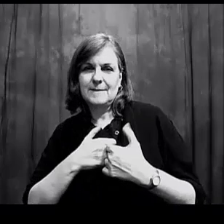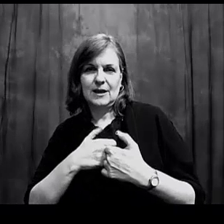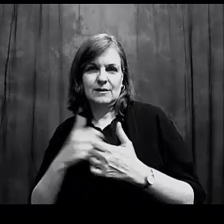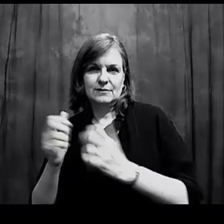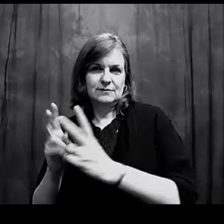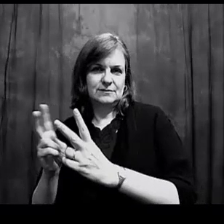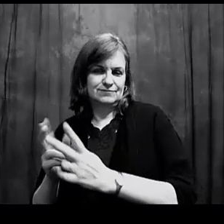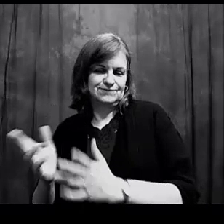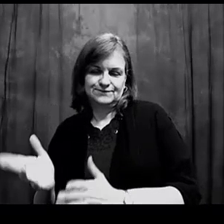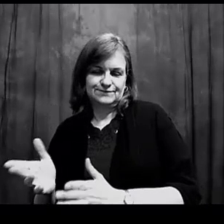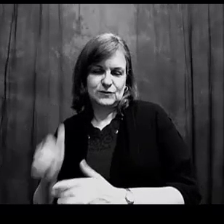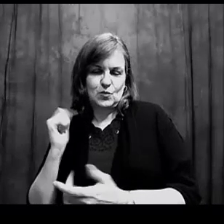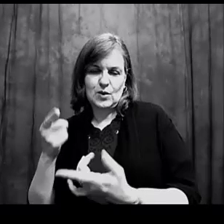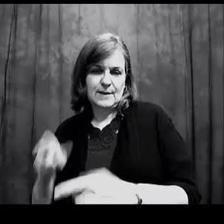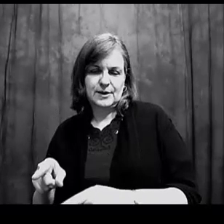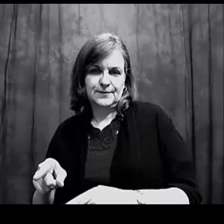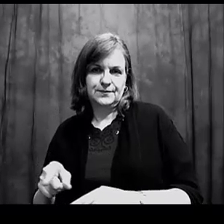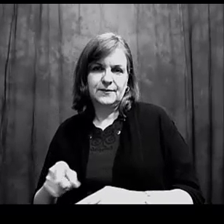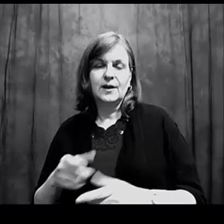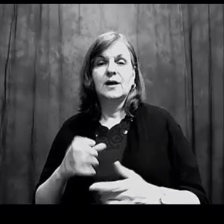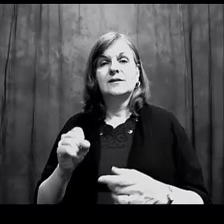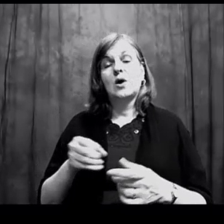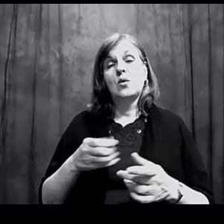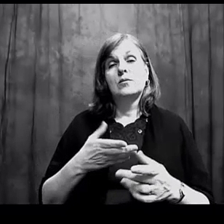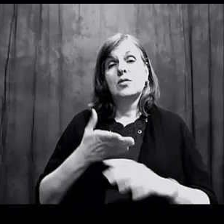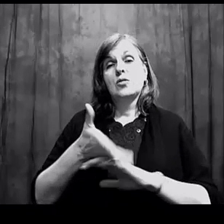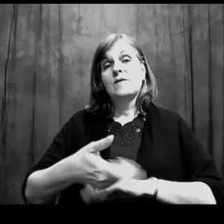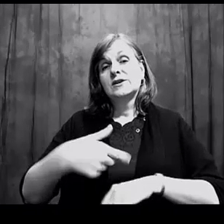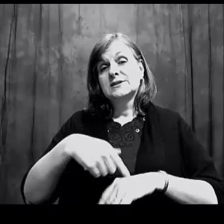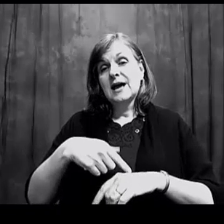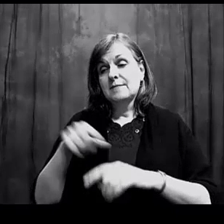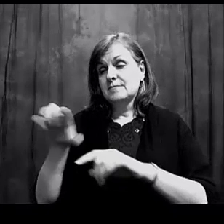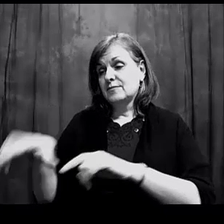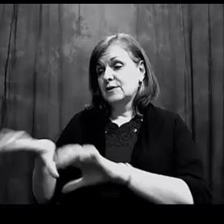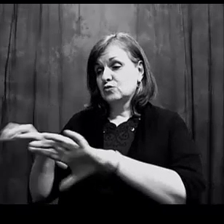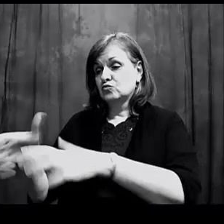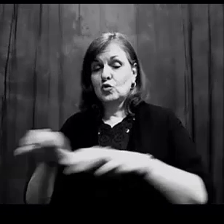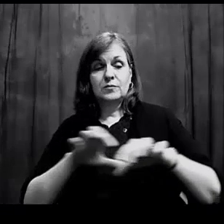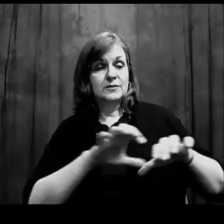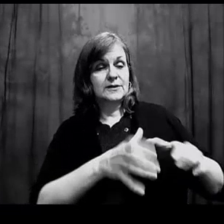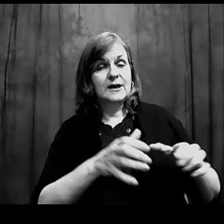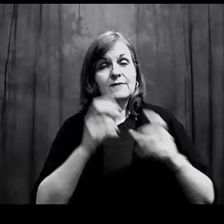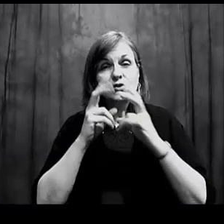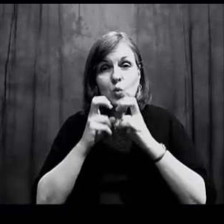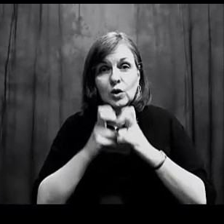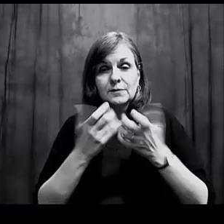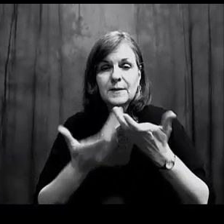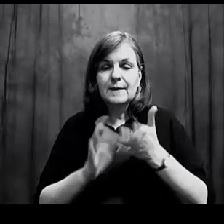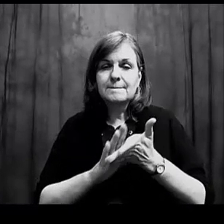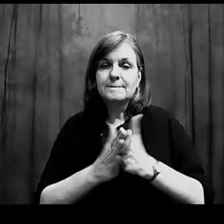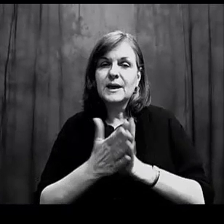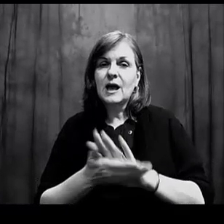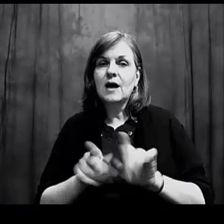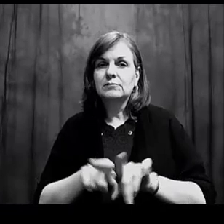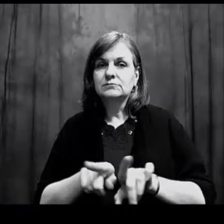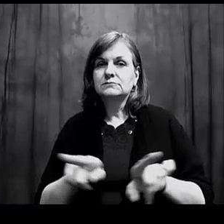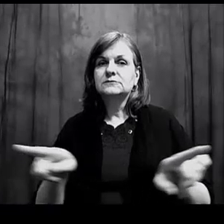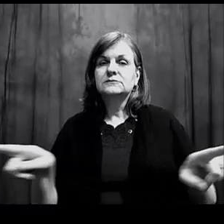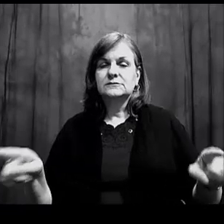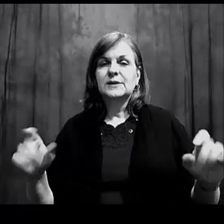not gonna happen! so in this case over time you could get two different species